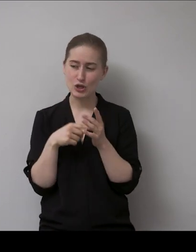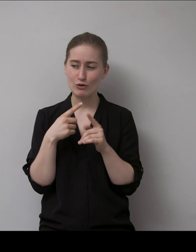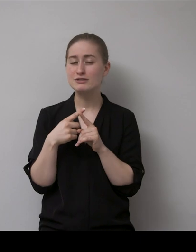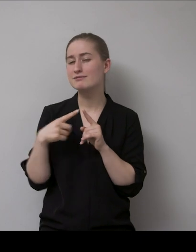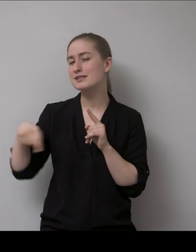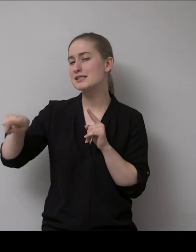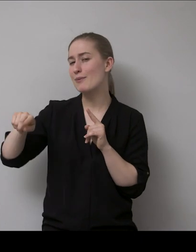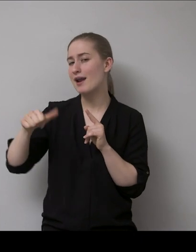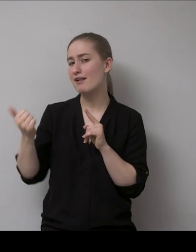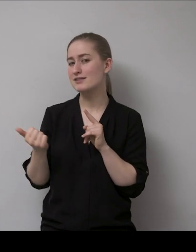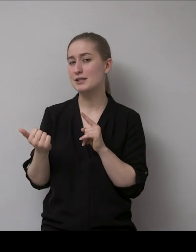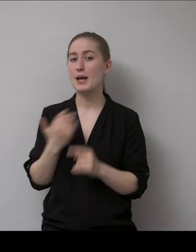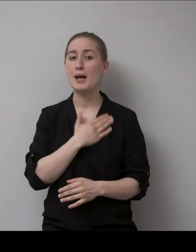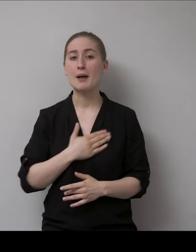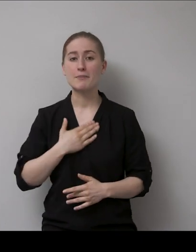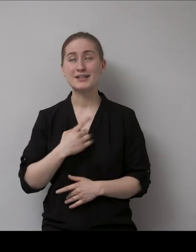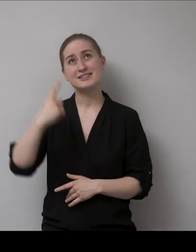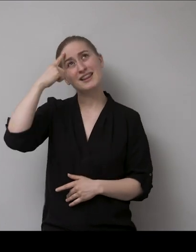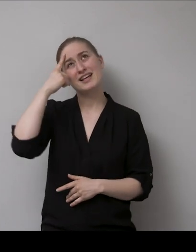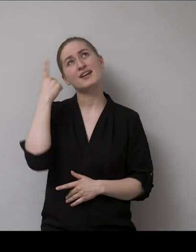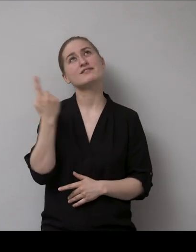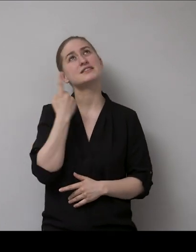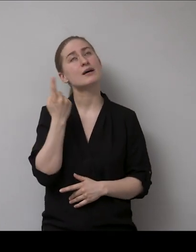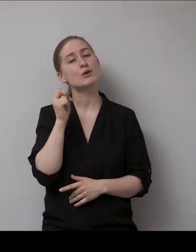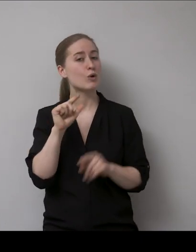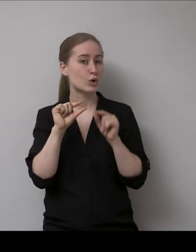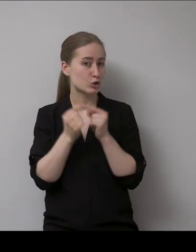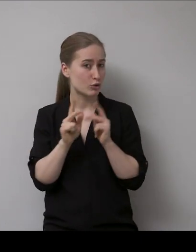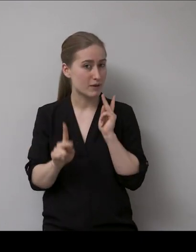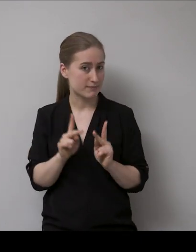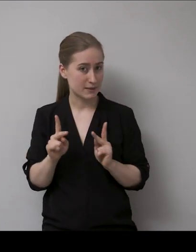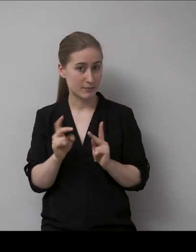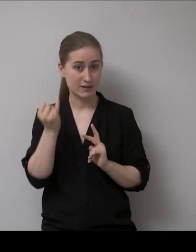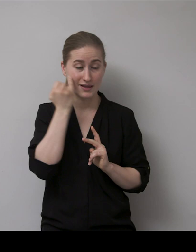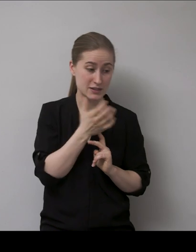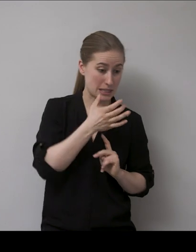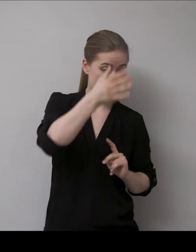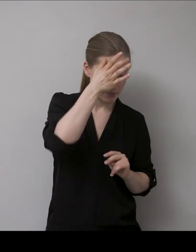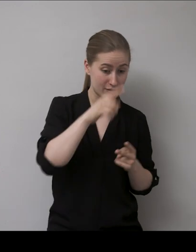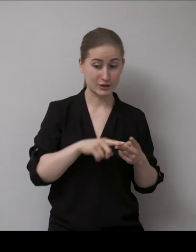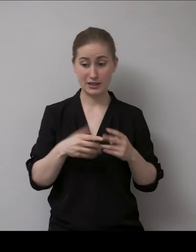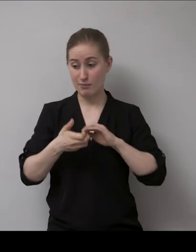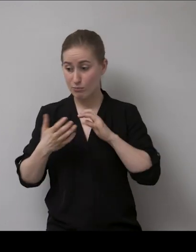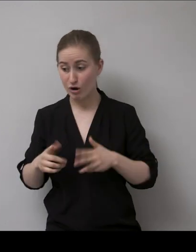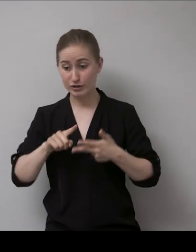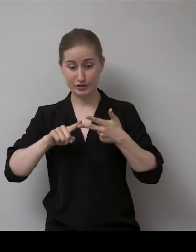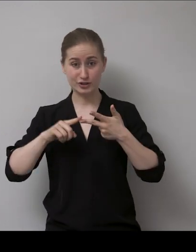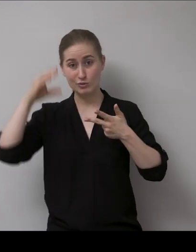Will you please think of someone, or a group of people, whether it's a parent, a partner, a professor,